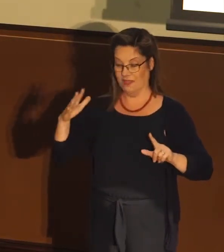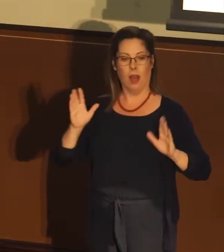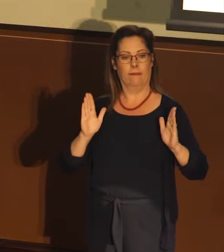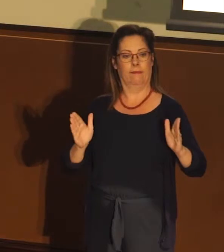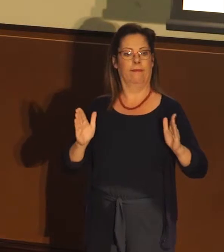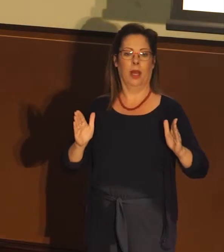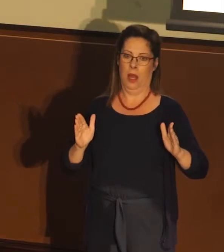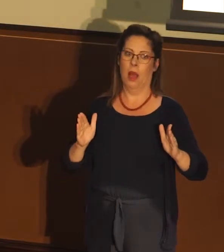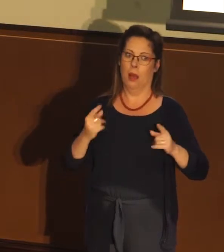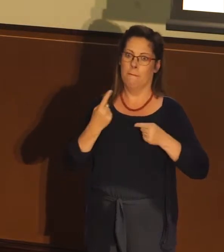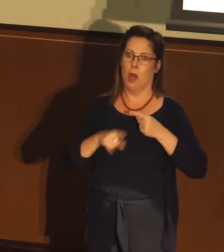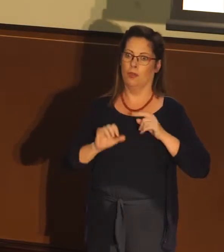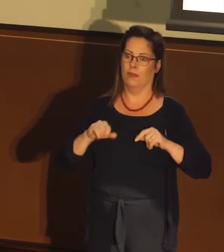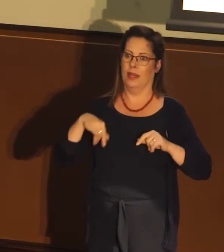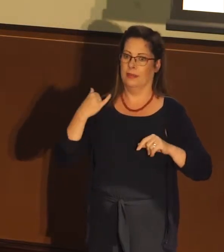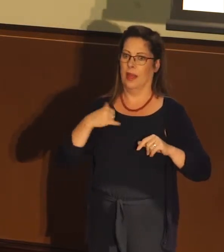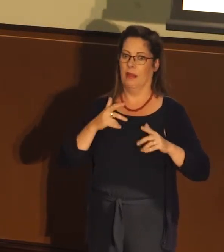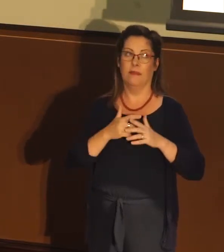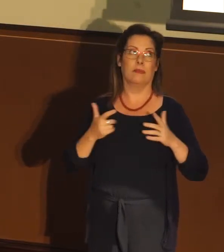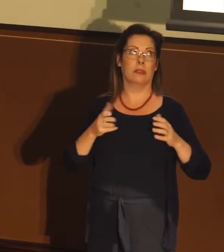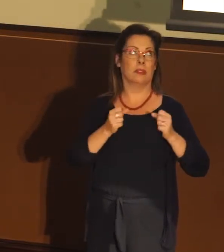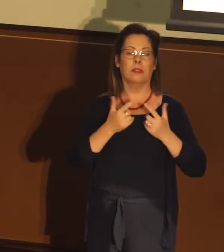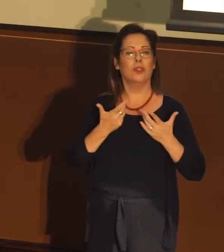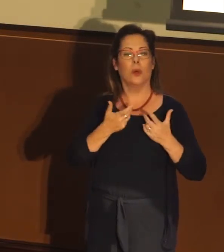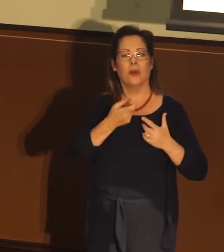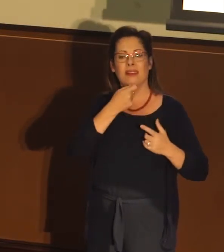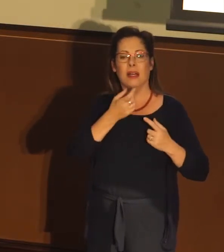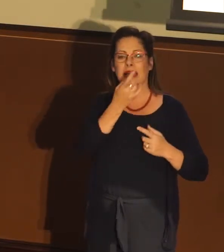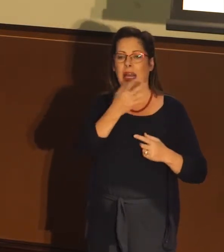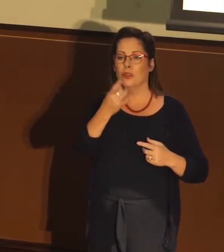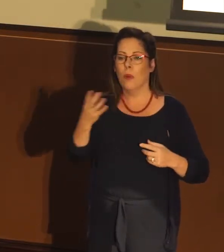That's made up of... quite a number of those might be casuals, or permanent part-time.